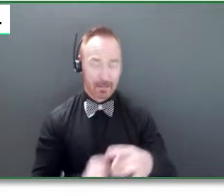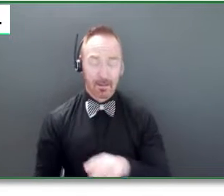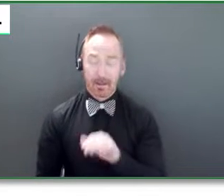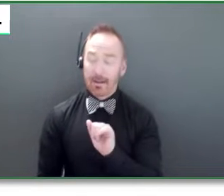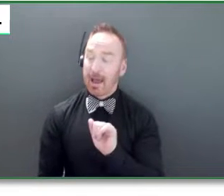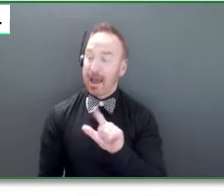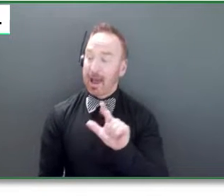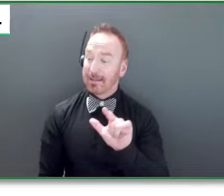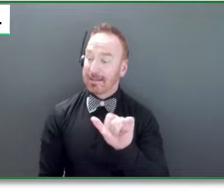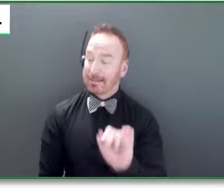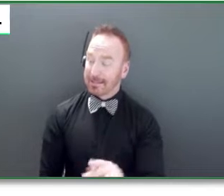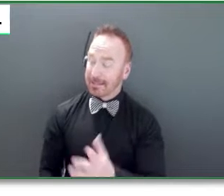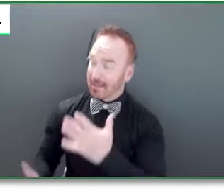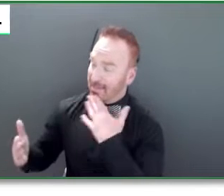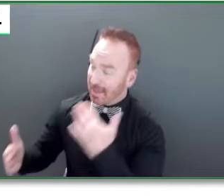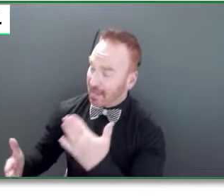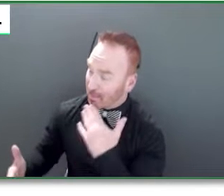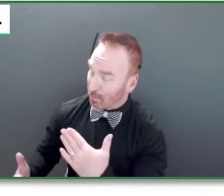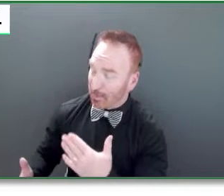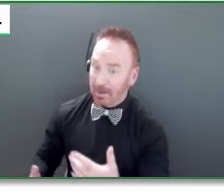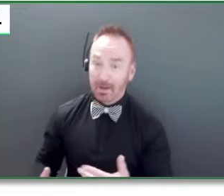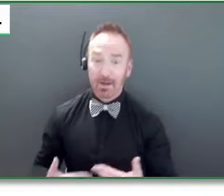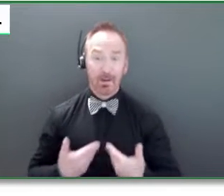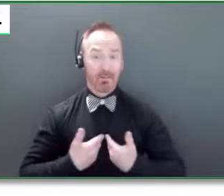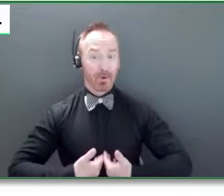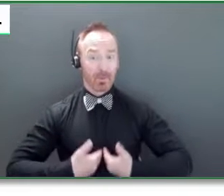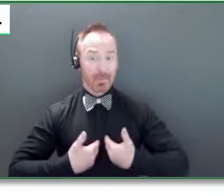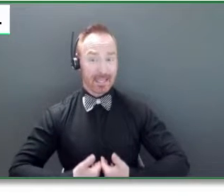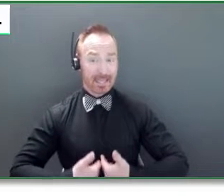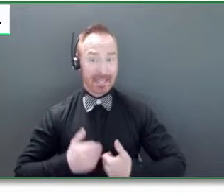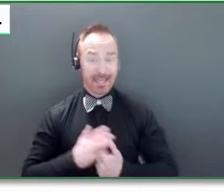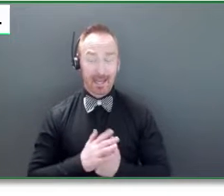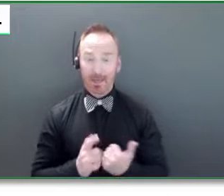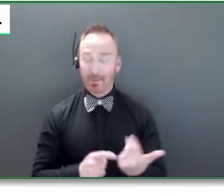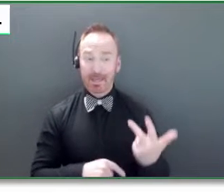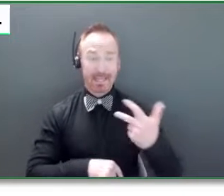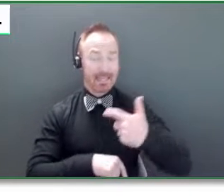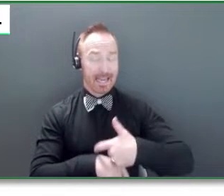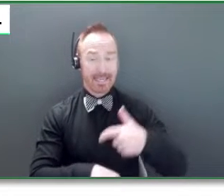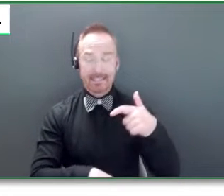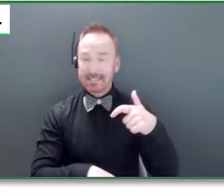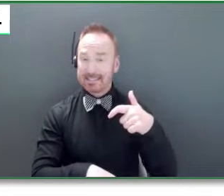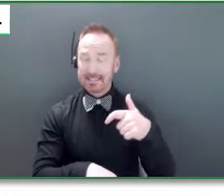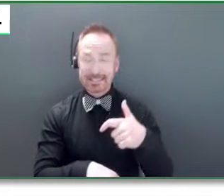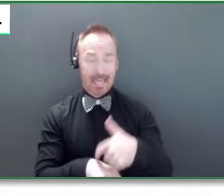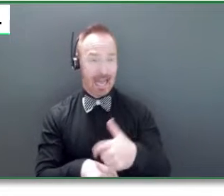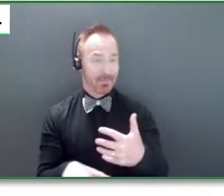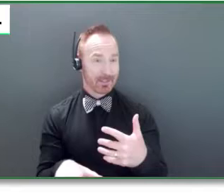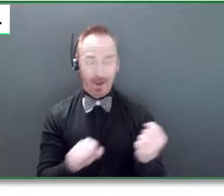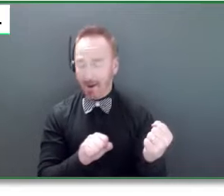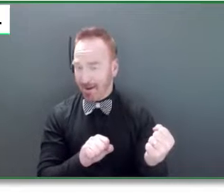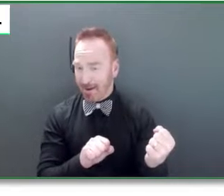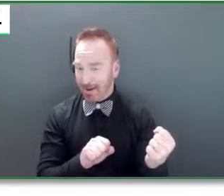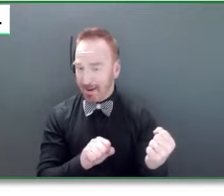really flown by for me you know. People talk about these kind of virtual events, zoom fatigue